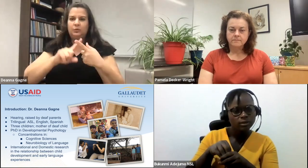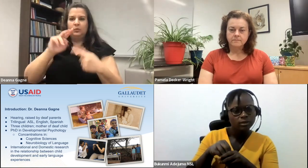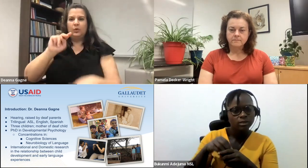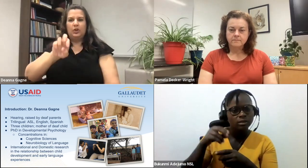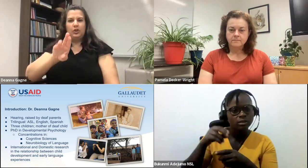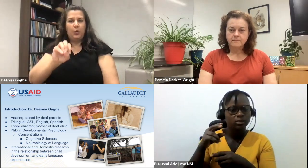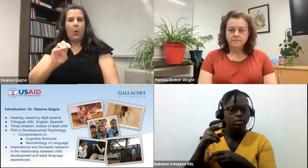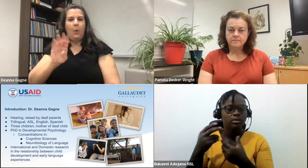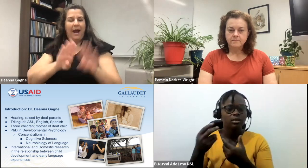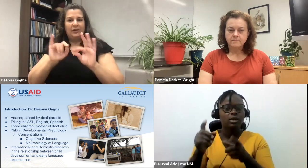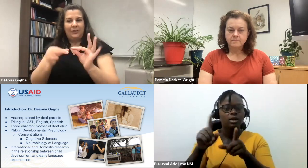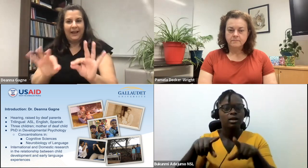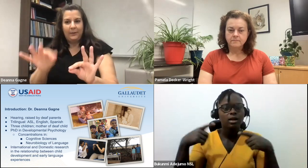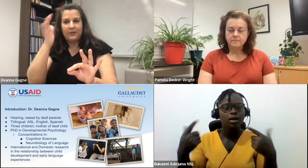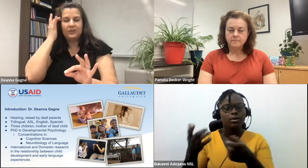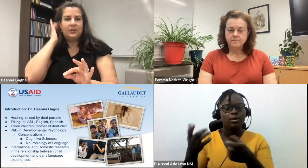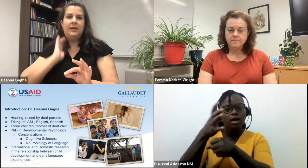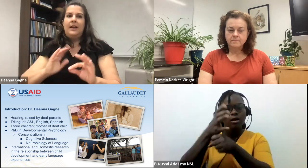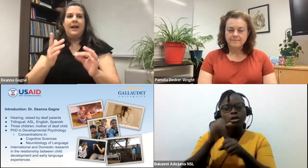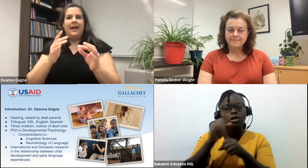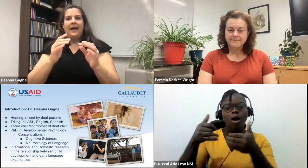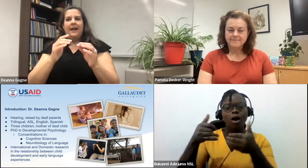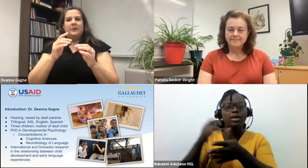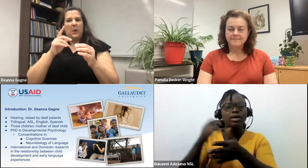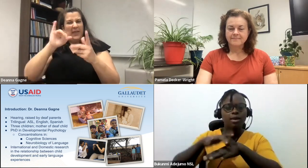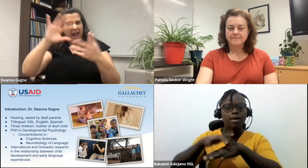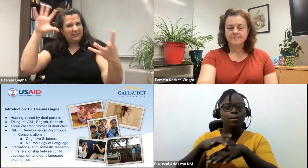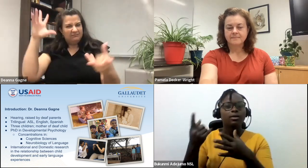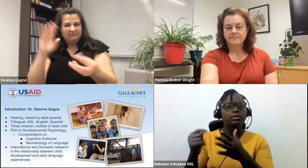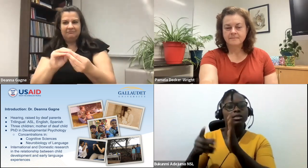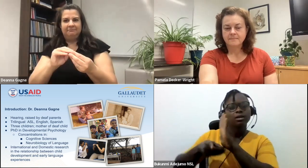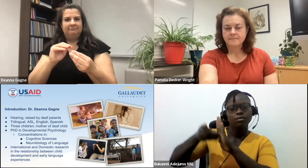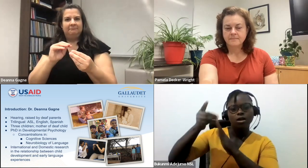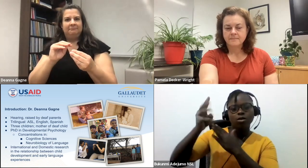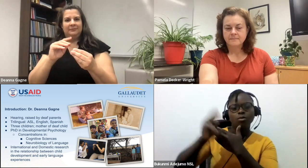And indeed, looking into the neuro biological right.